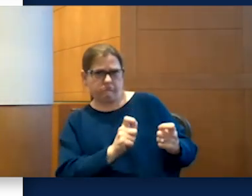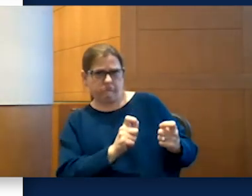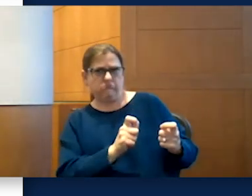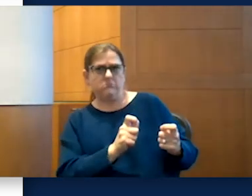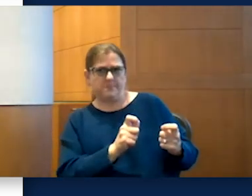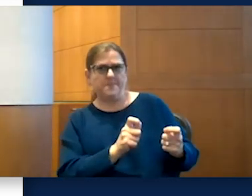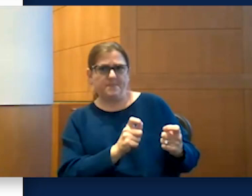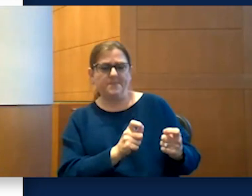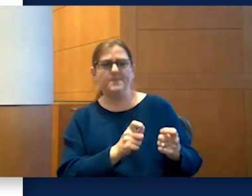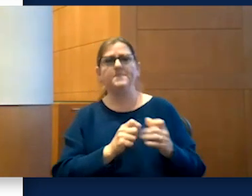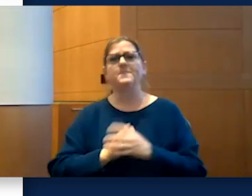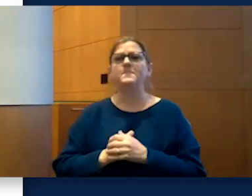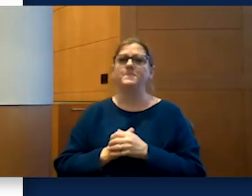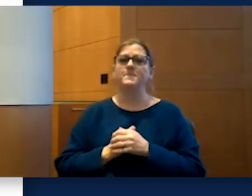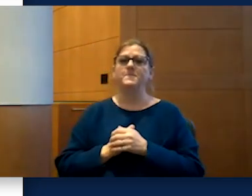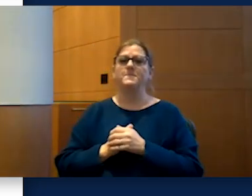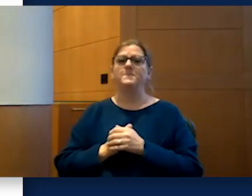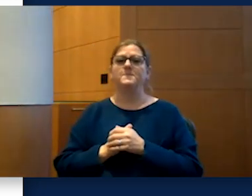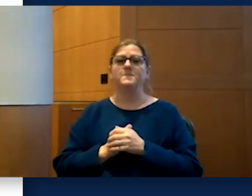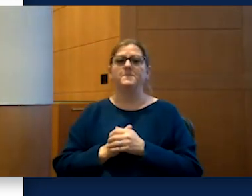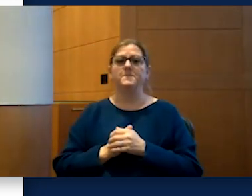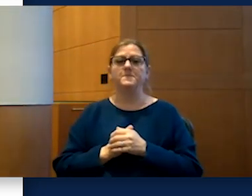This next one is a video... that should, I think, play...